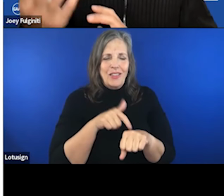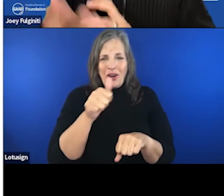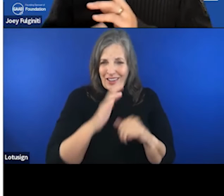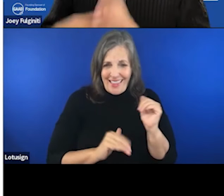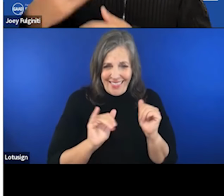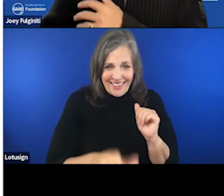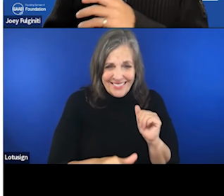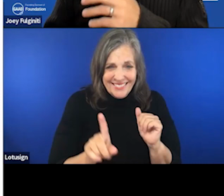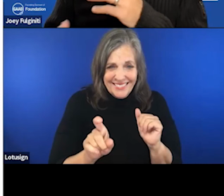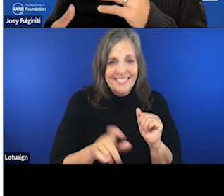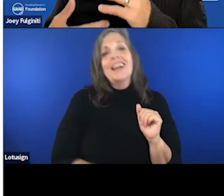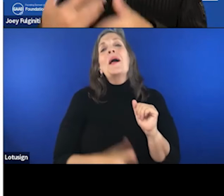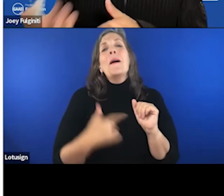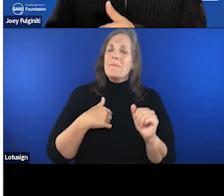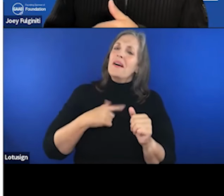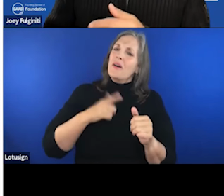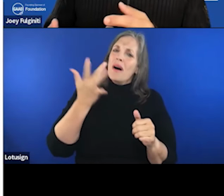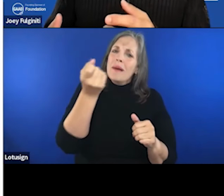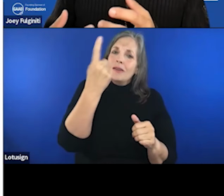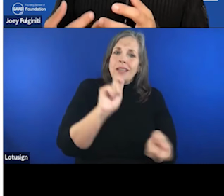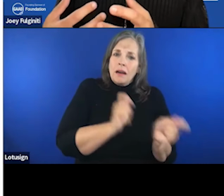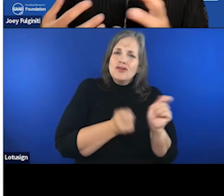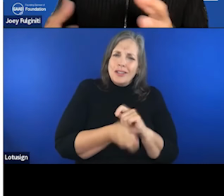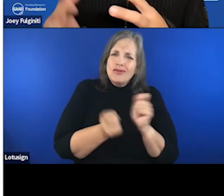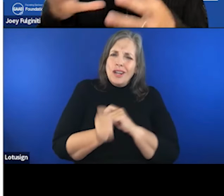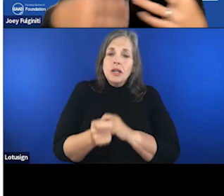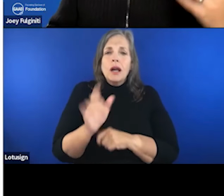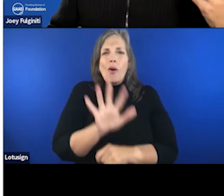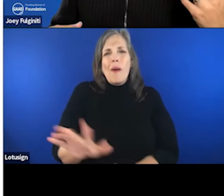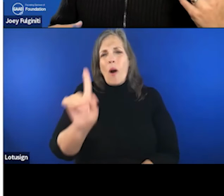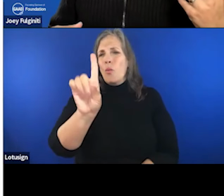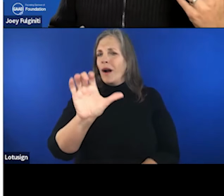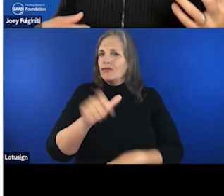morphs and it probably will morph after today uh it's all about talking to people in the community